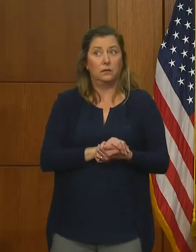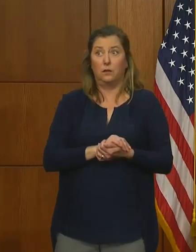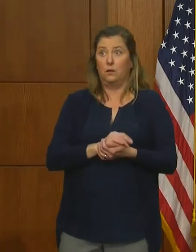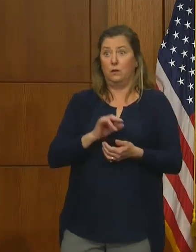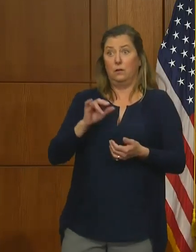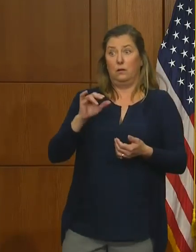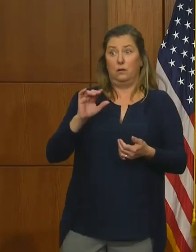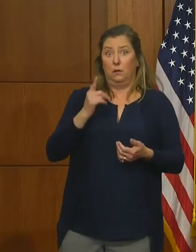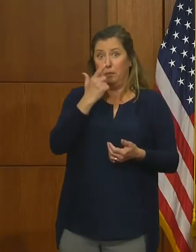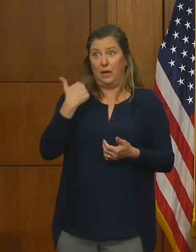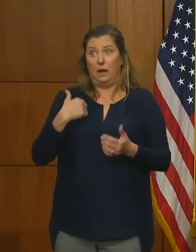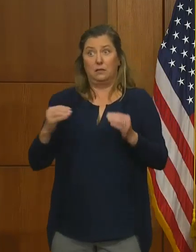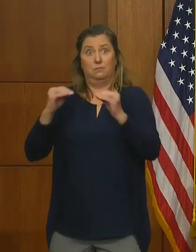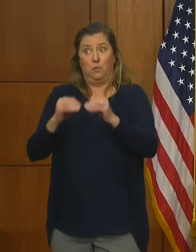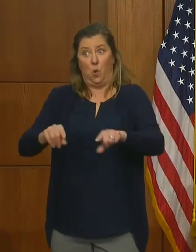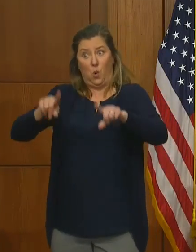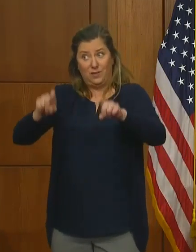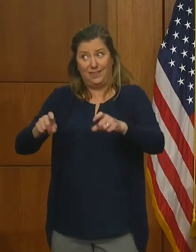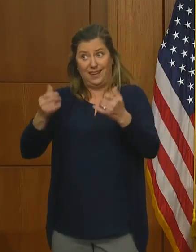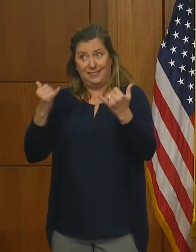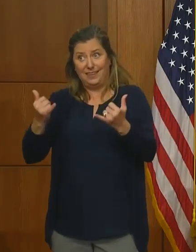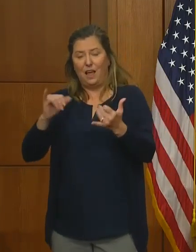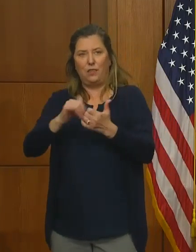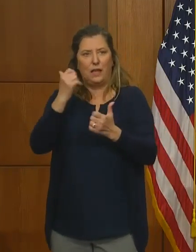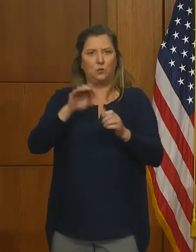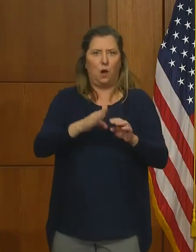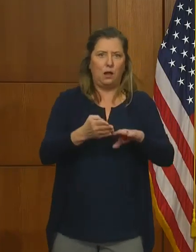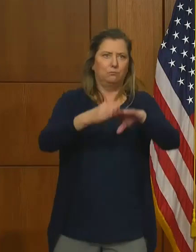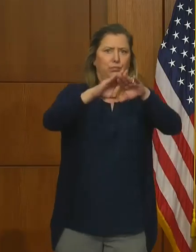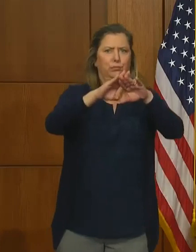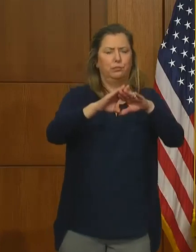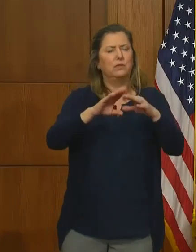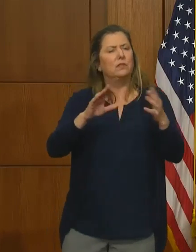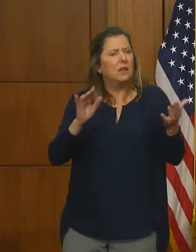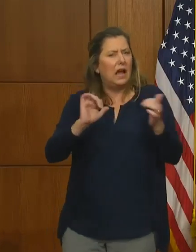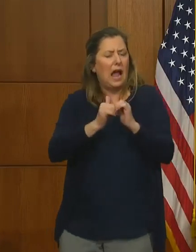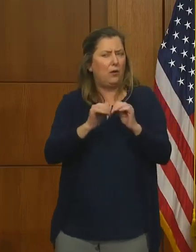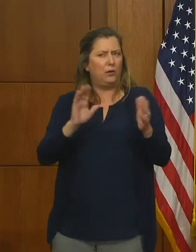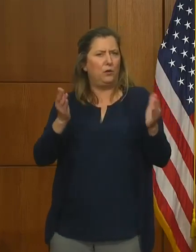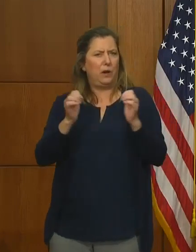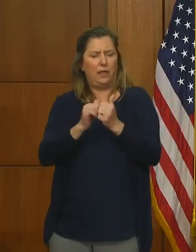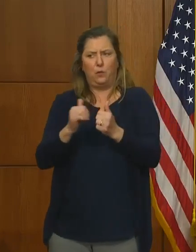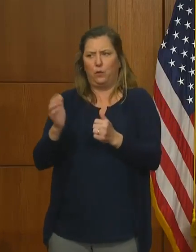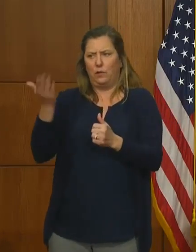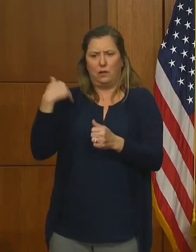THAT TO THIS RAMPING UP OF TESTING THAT VIRGINIA IS DOING